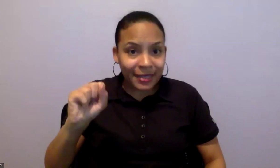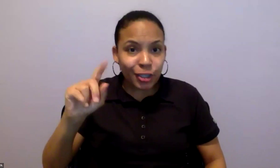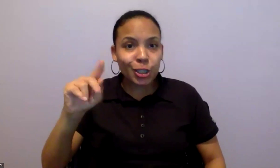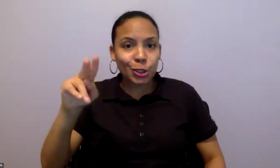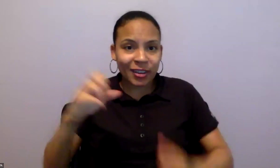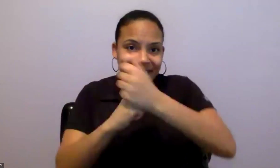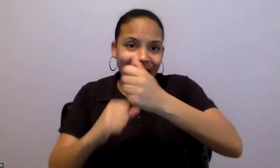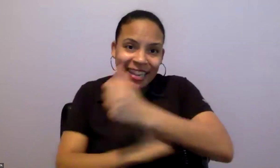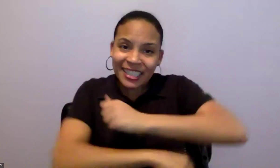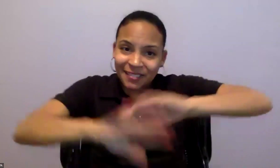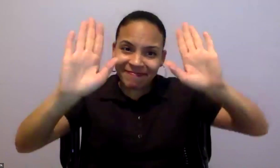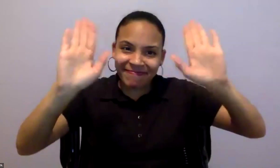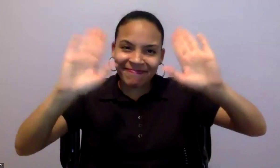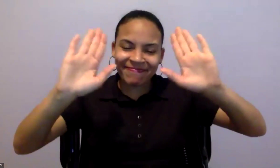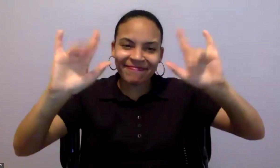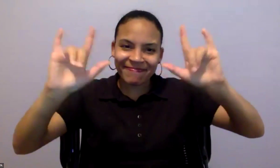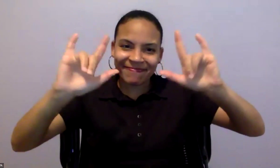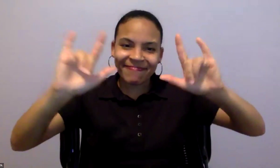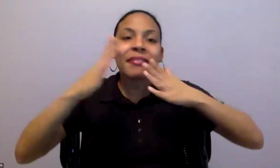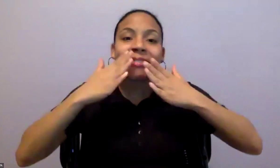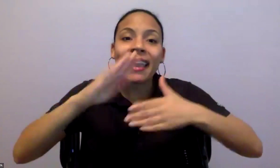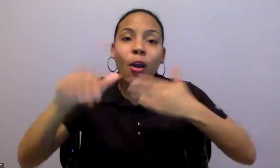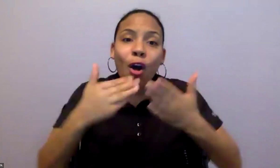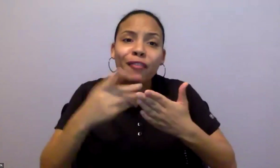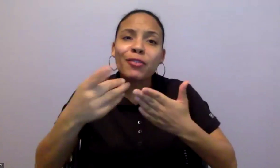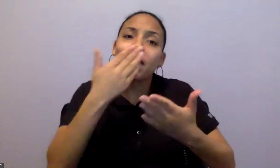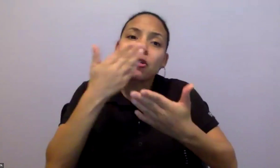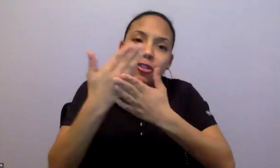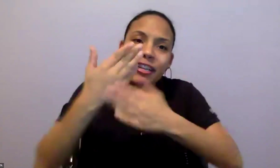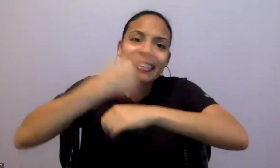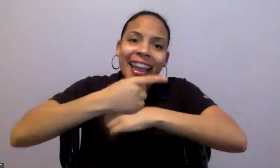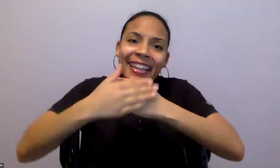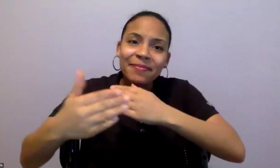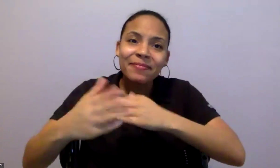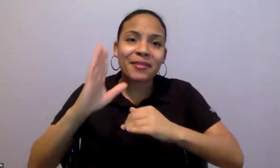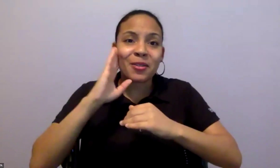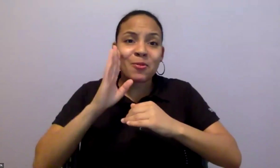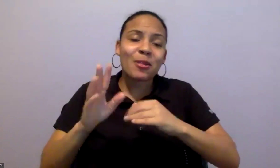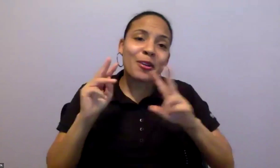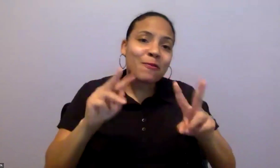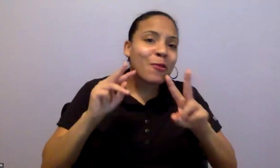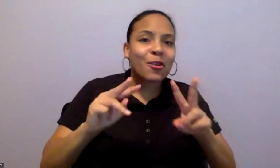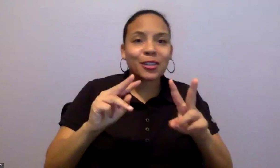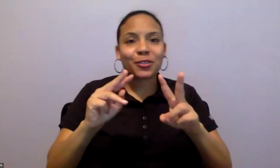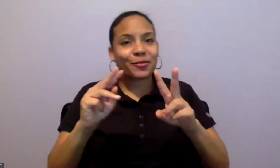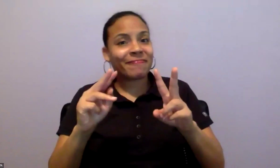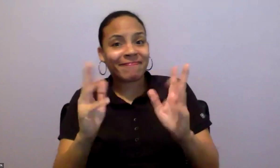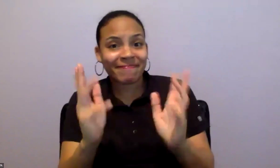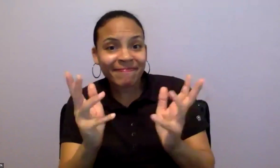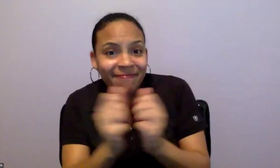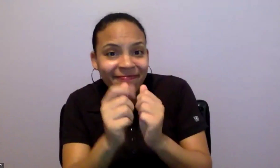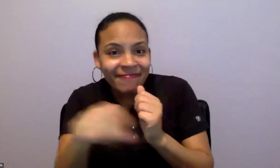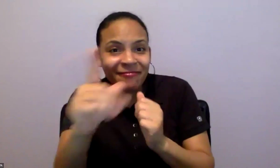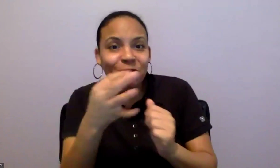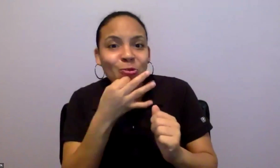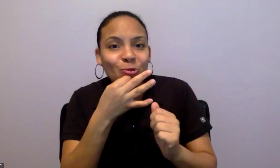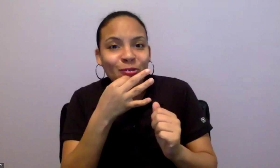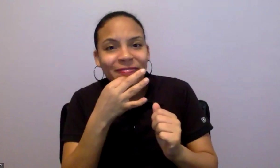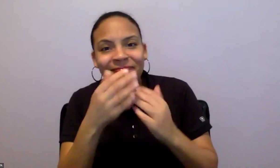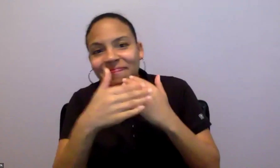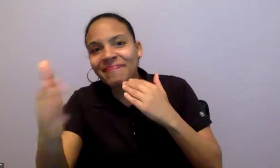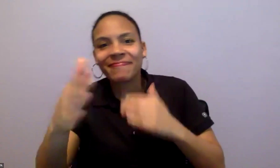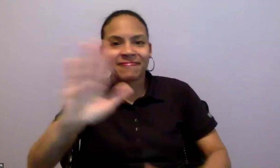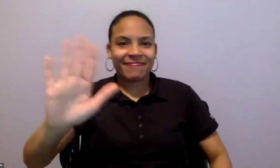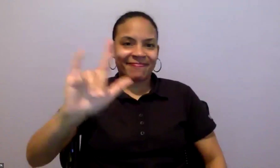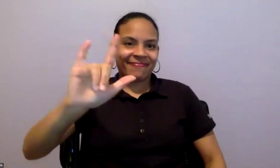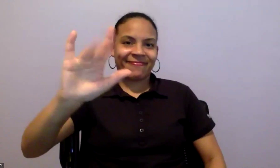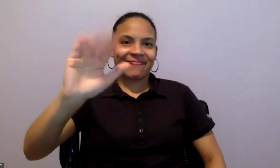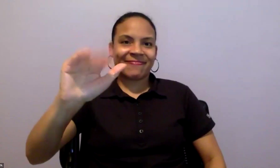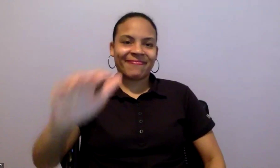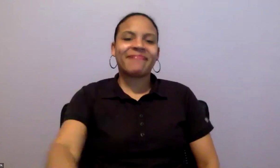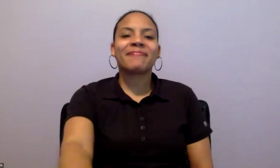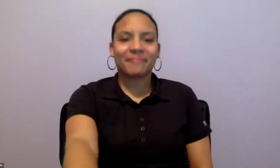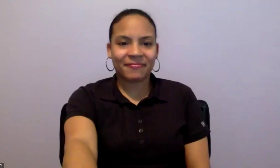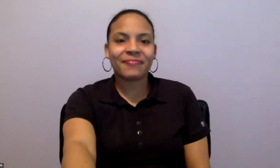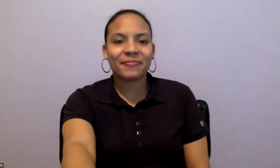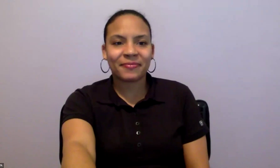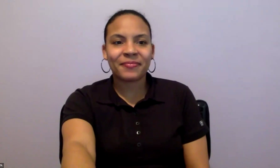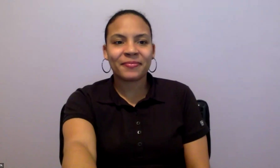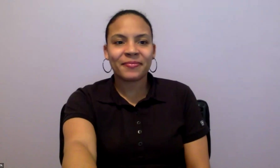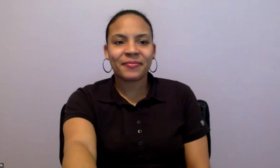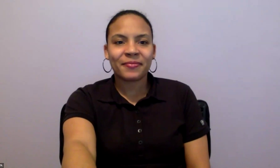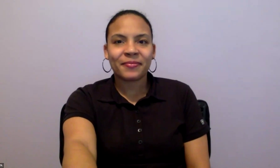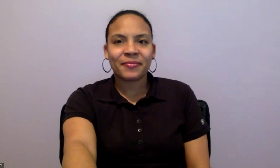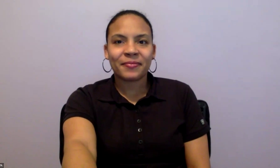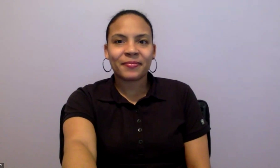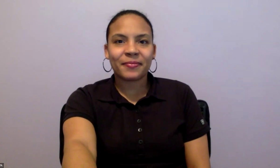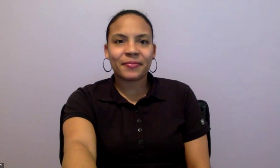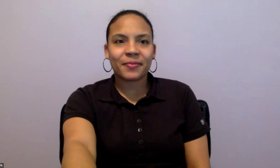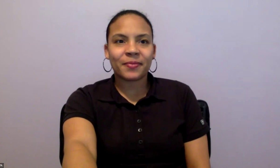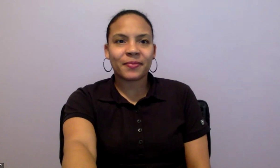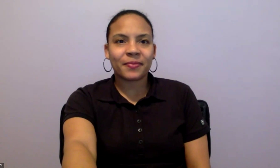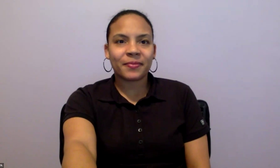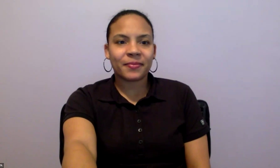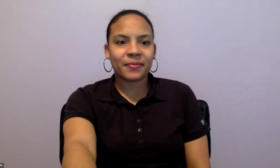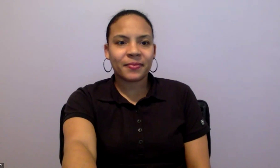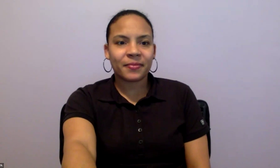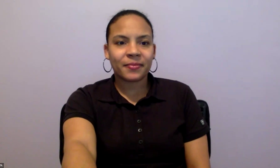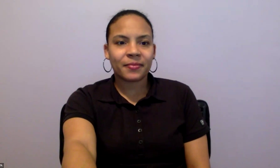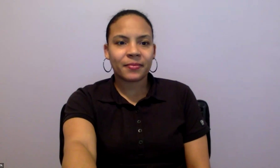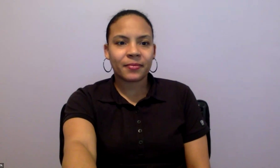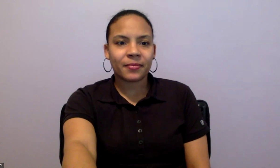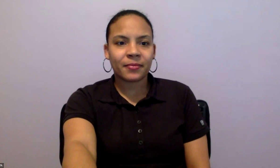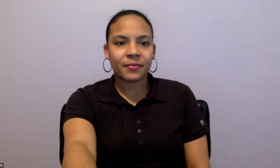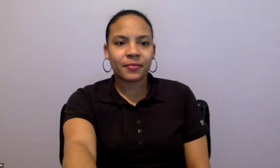Taputni, thank you all, and we will hear from you soon, I hope.